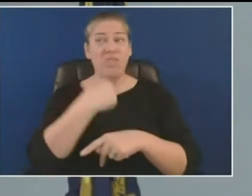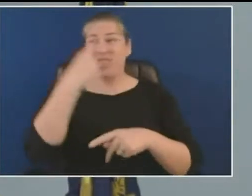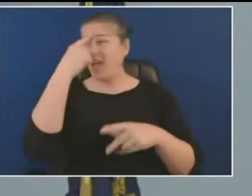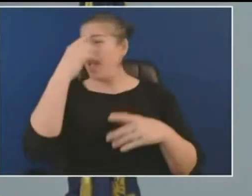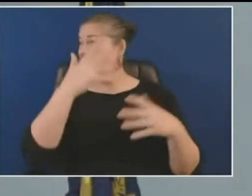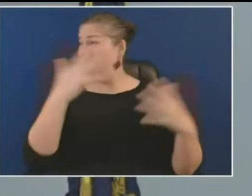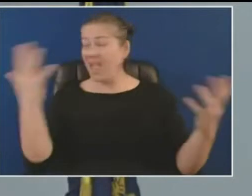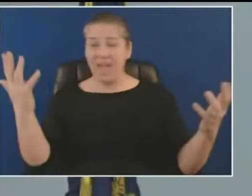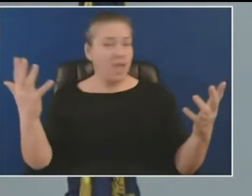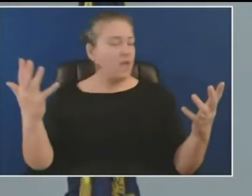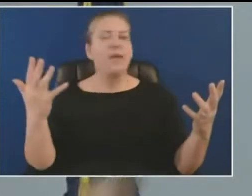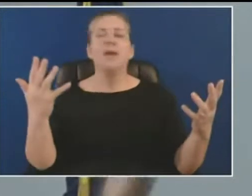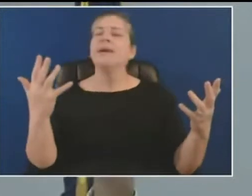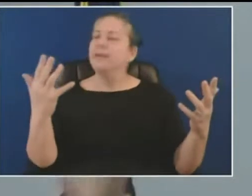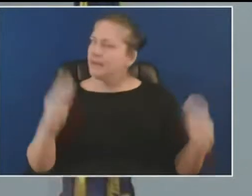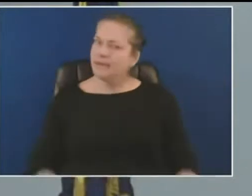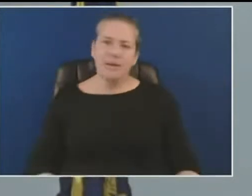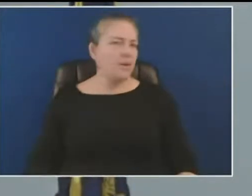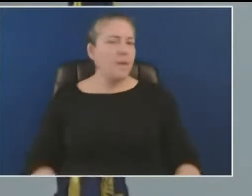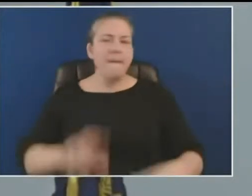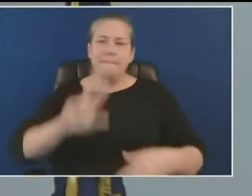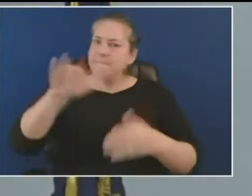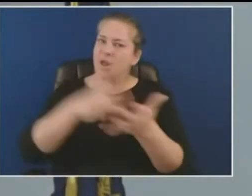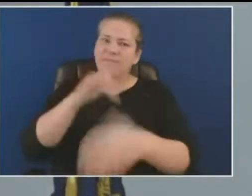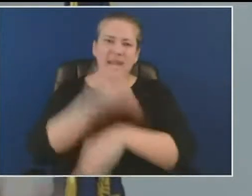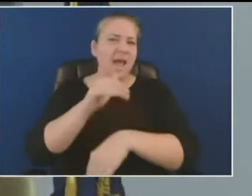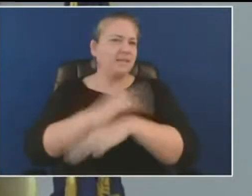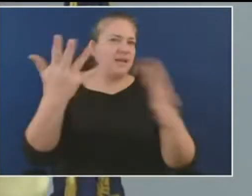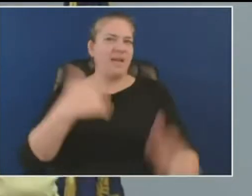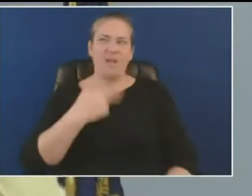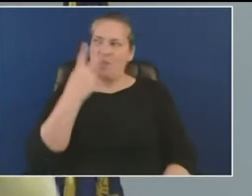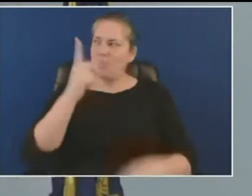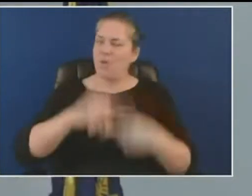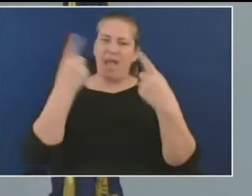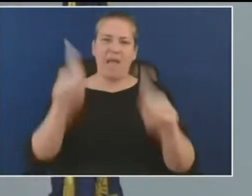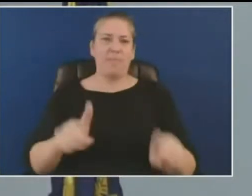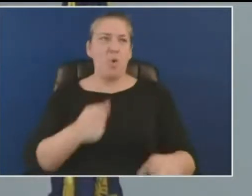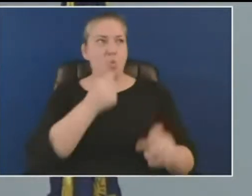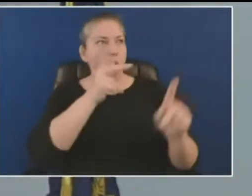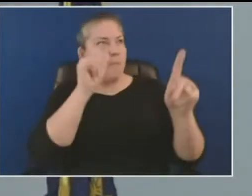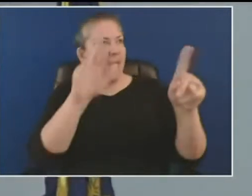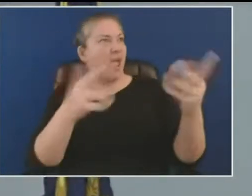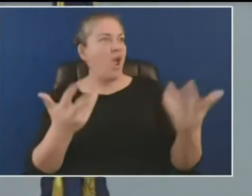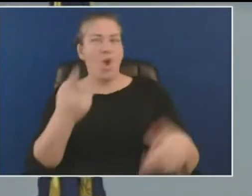The night this sickens me to see what has happened. Look at the pictures on your screens.